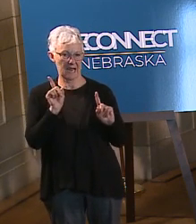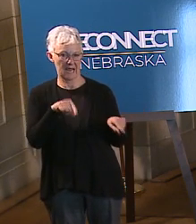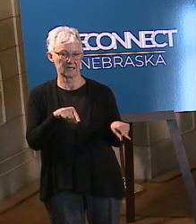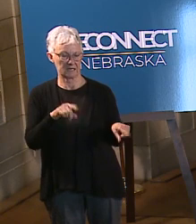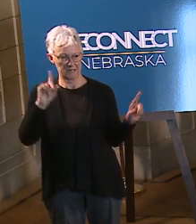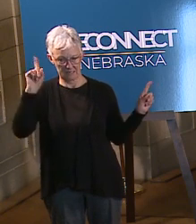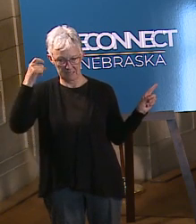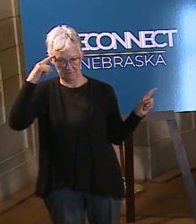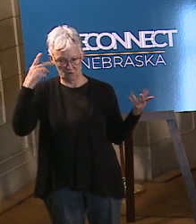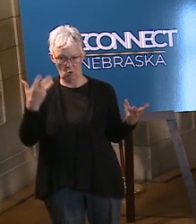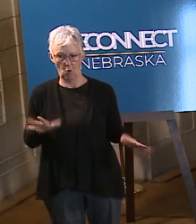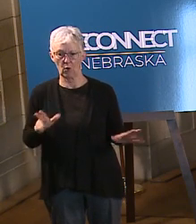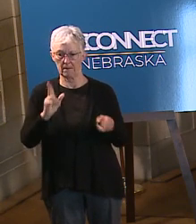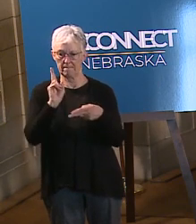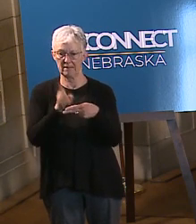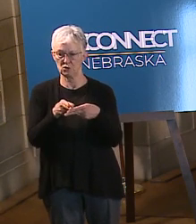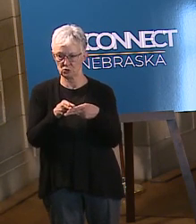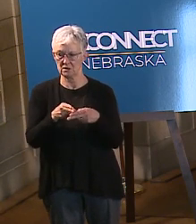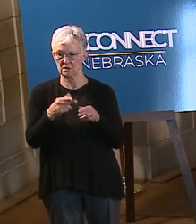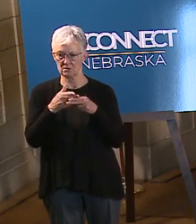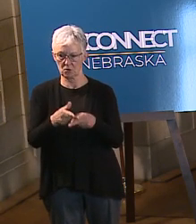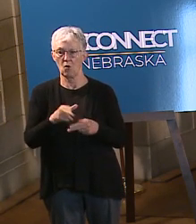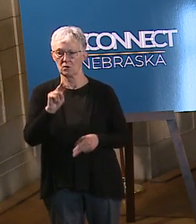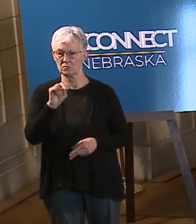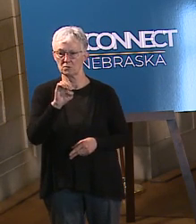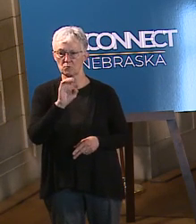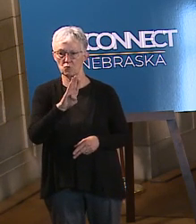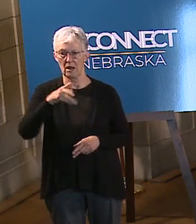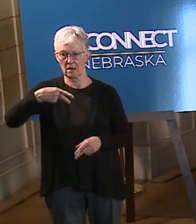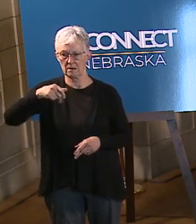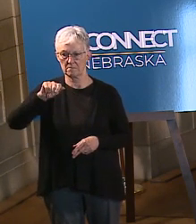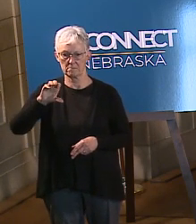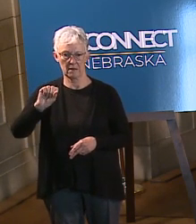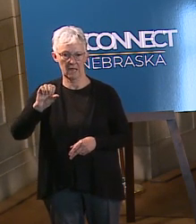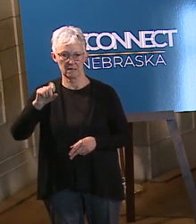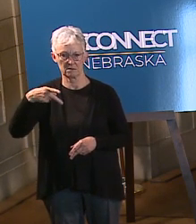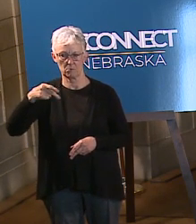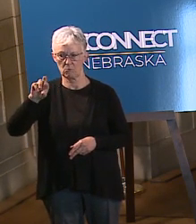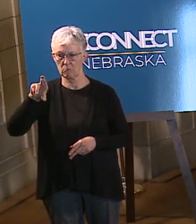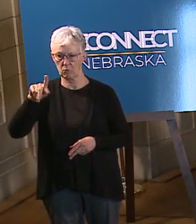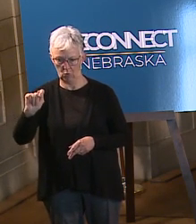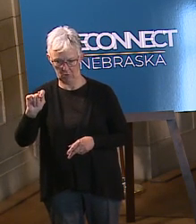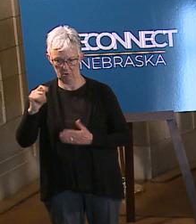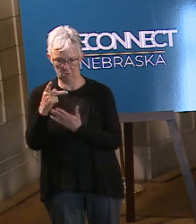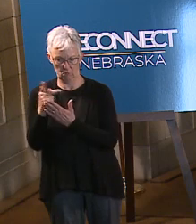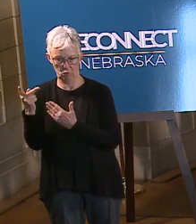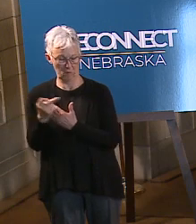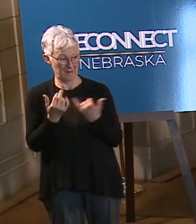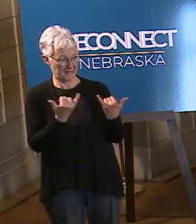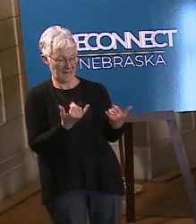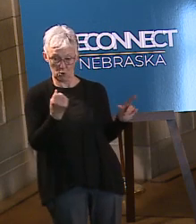FINDING OUT SOMETHING REALLY FUN TO DO THIS YEAR, WE HAVE A GREAT SOLUTION FOR YOU.